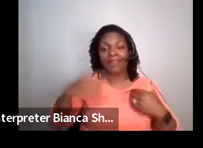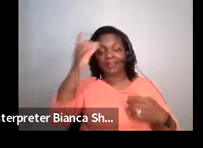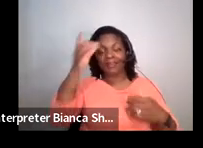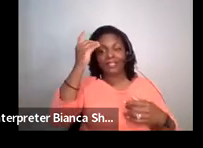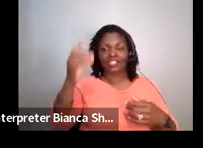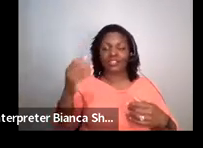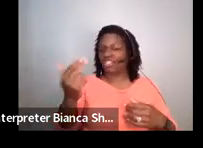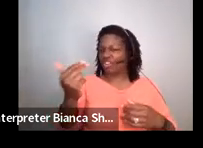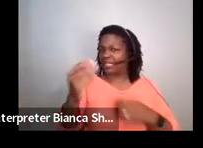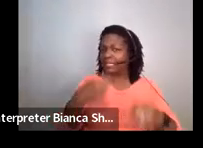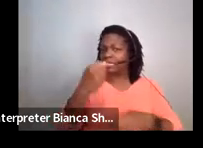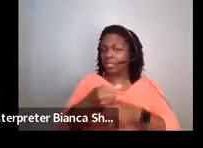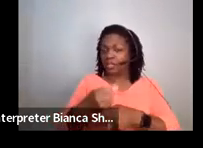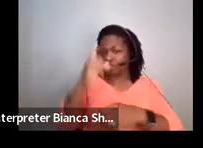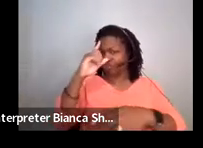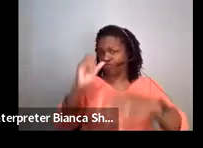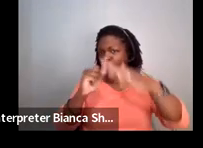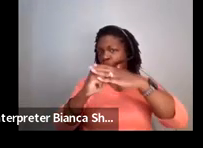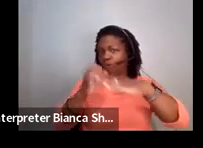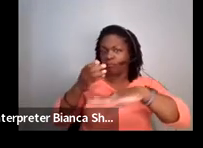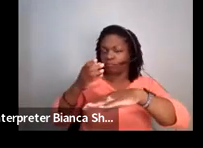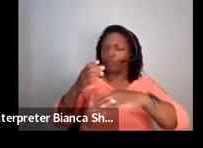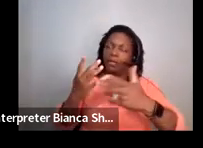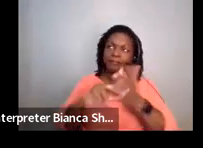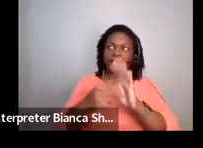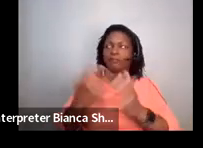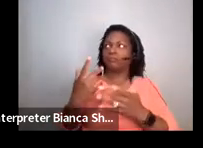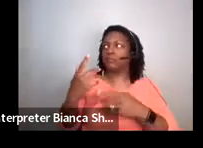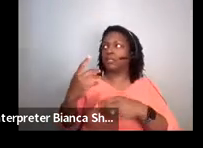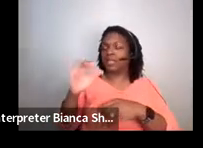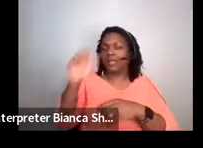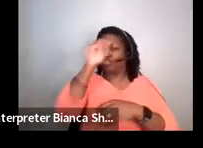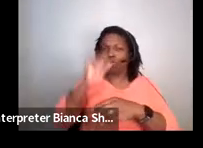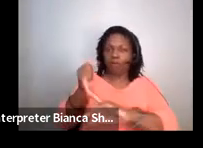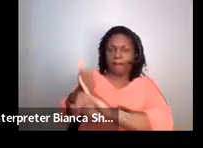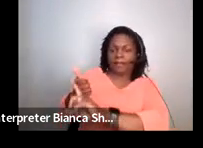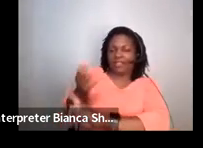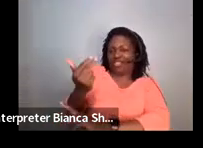He was a short patient for 13 years, and we brought him out for launch a whole whole lot.